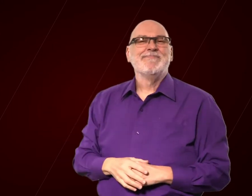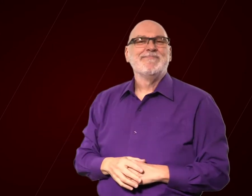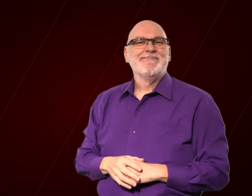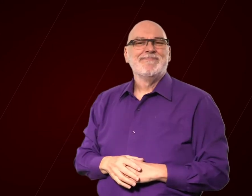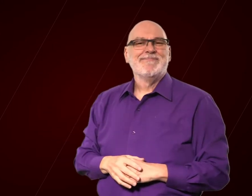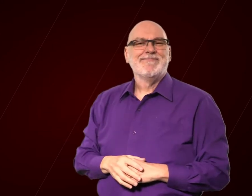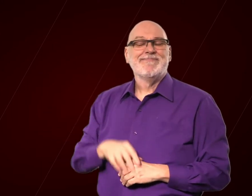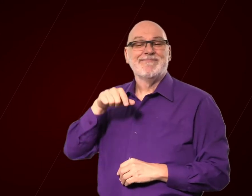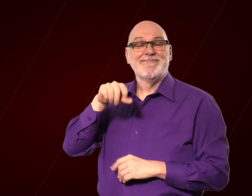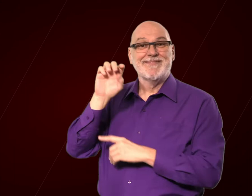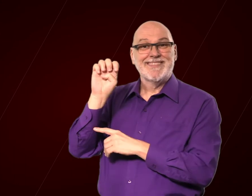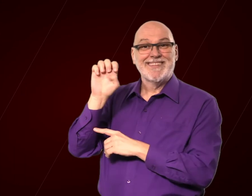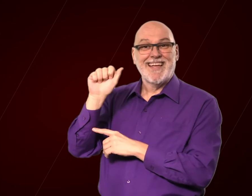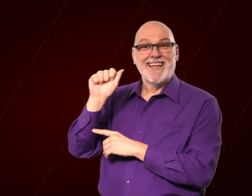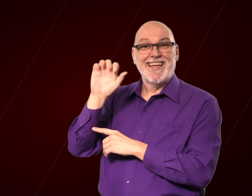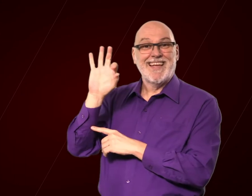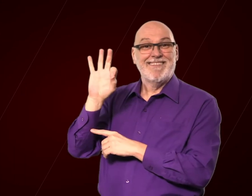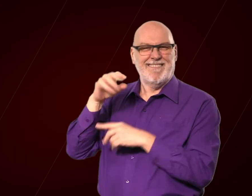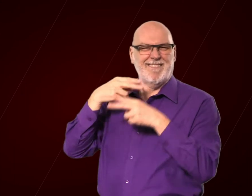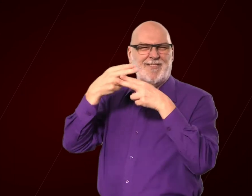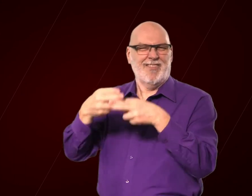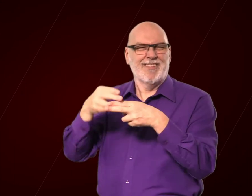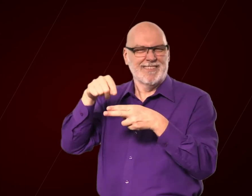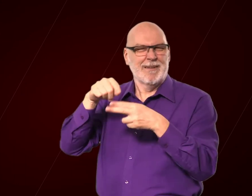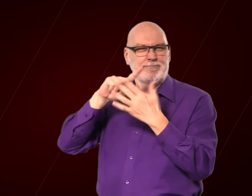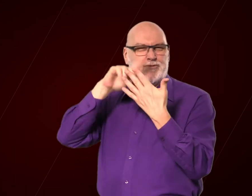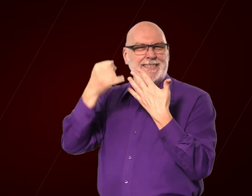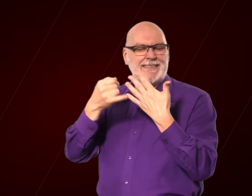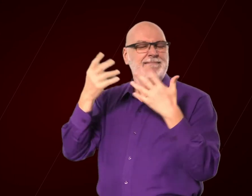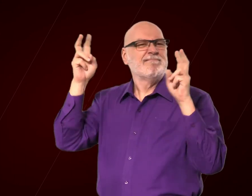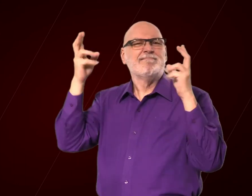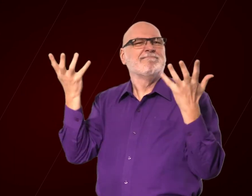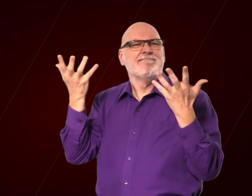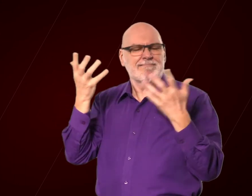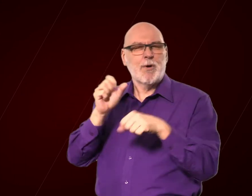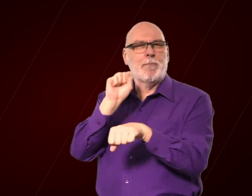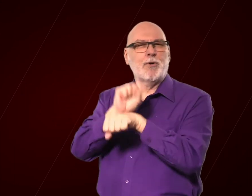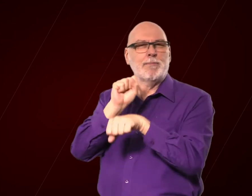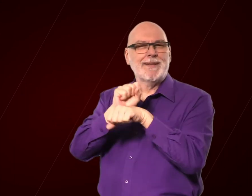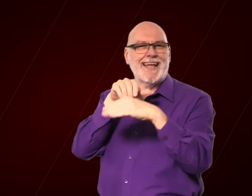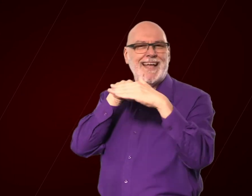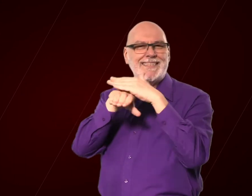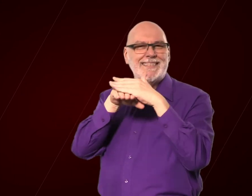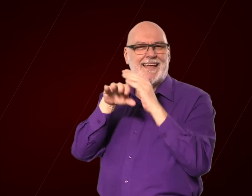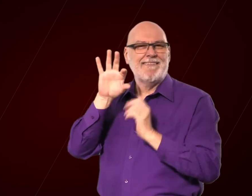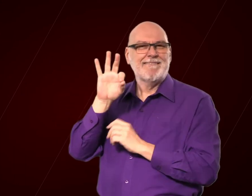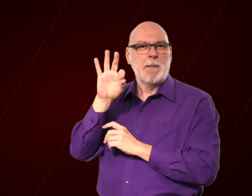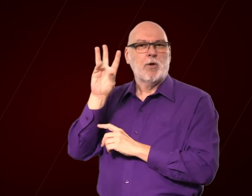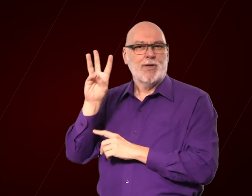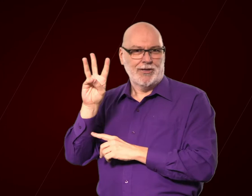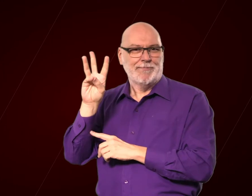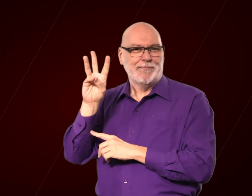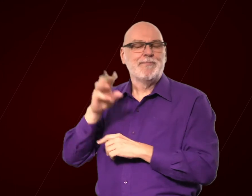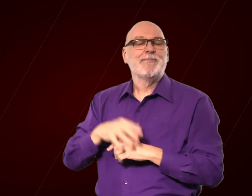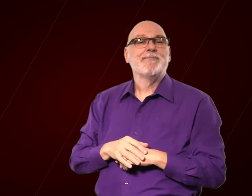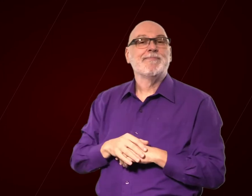The project is called "Employment Access Framework," EAF for short.